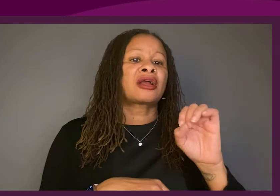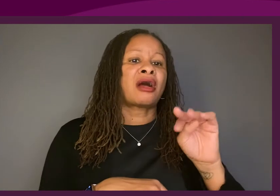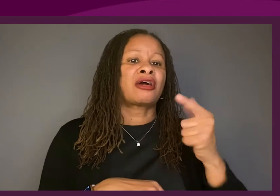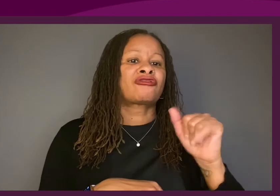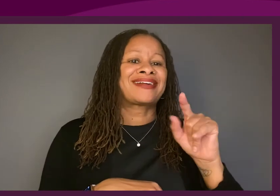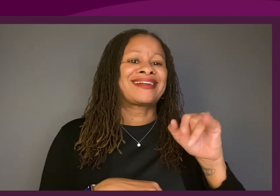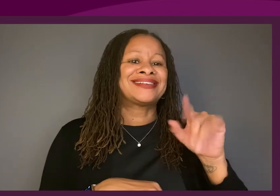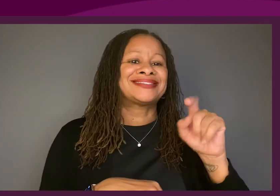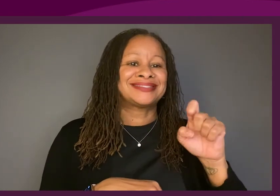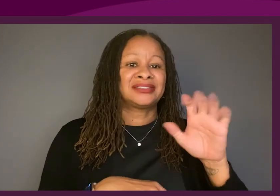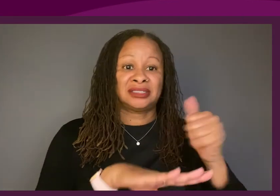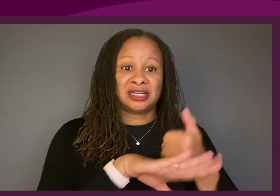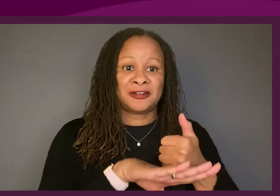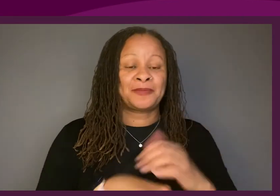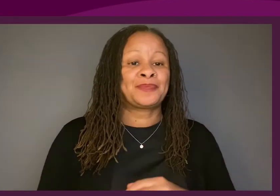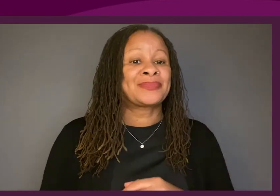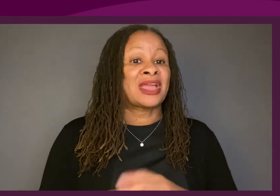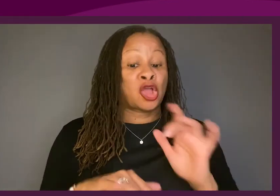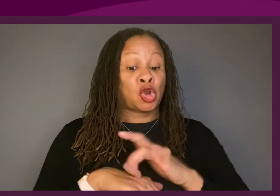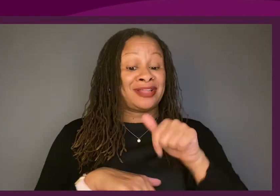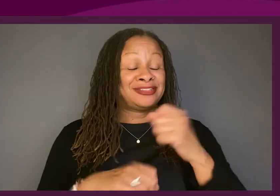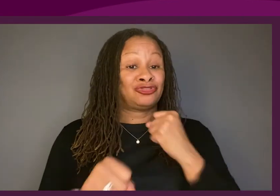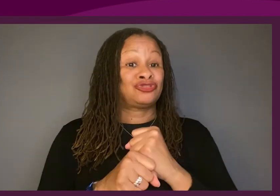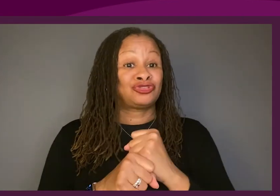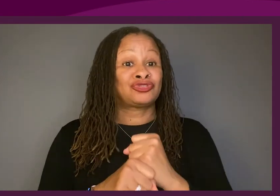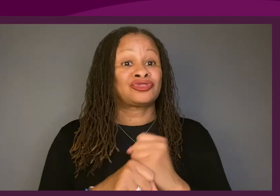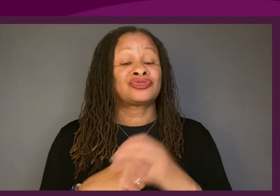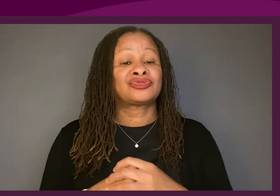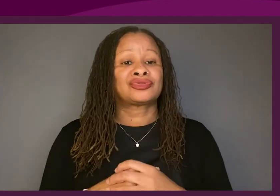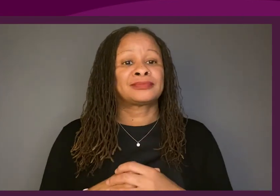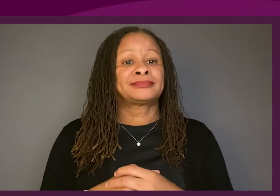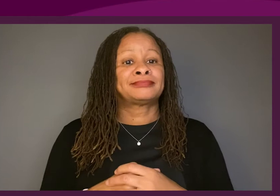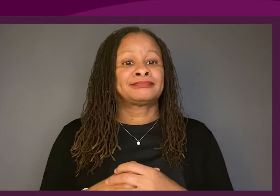While folks were arguing over whether or not those federal funds could be used for this